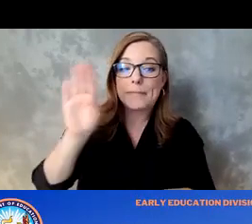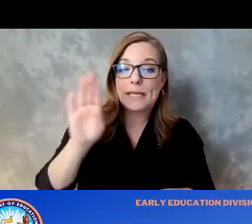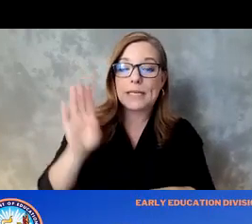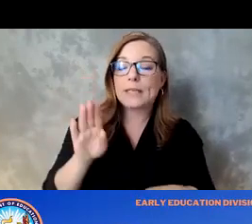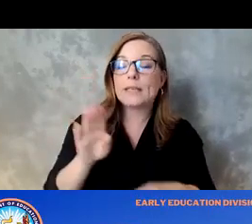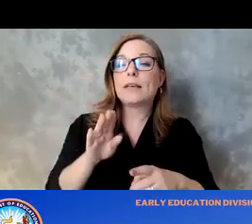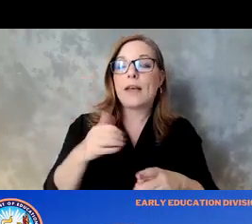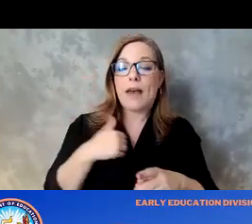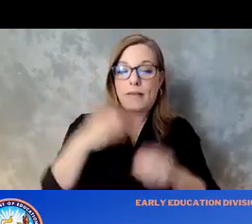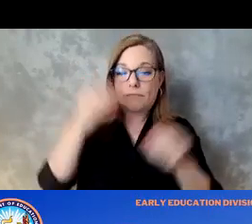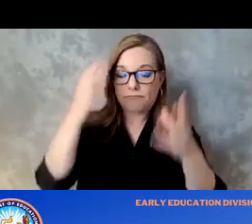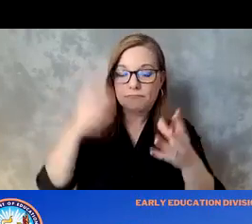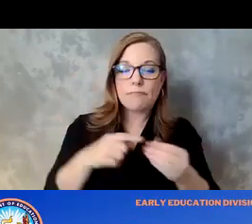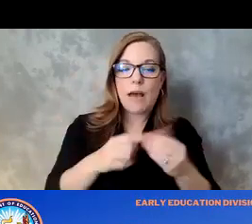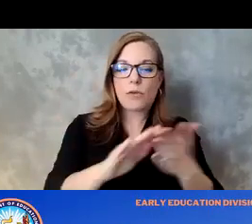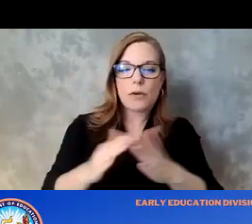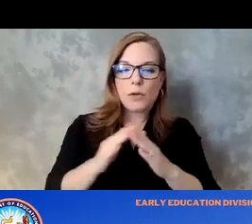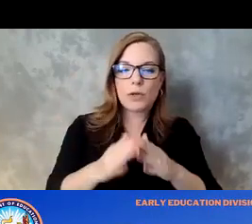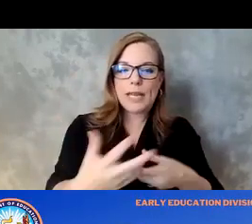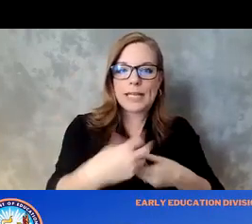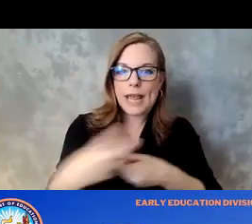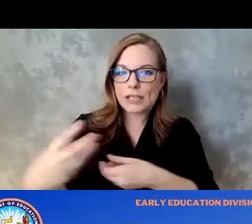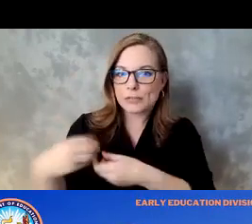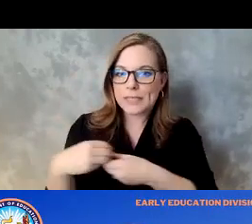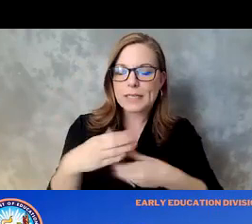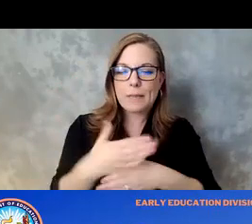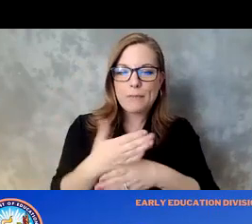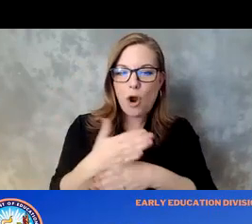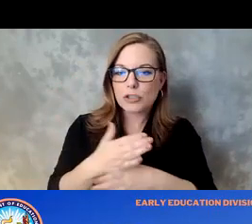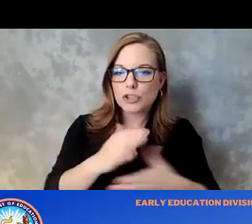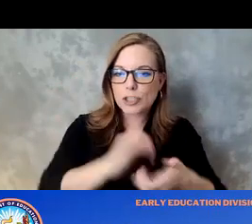around Community Engagement Partnerships which we'll be talking about more today. Including